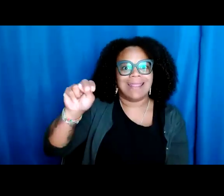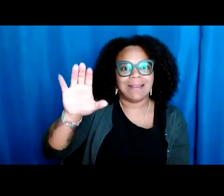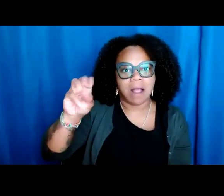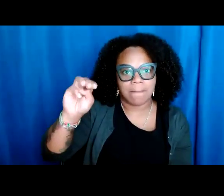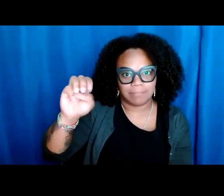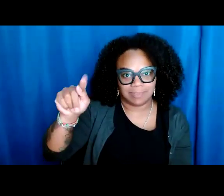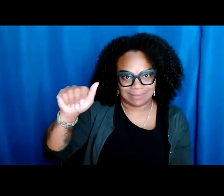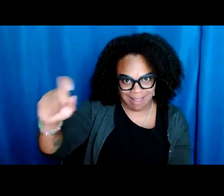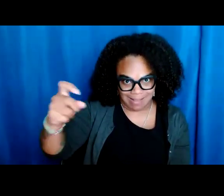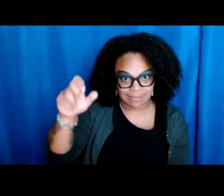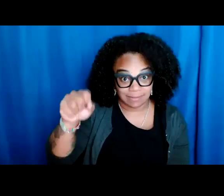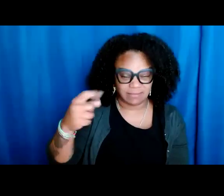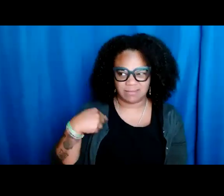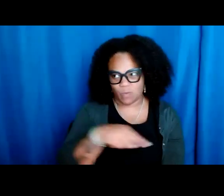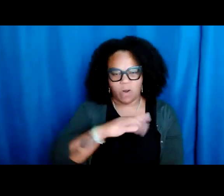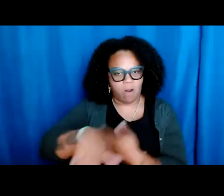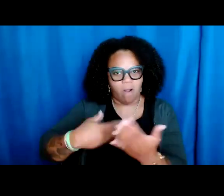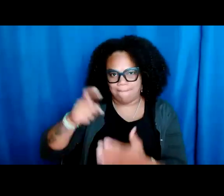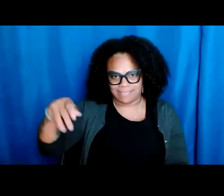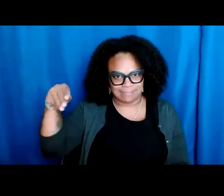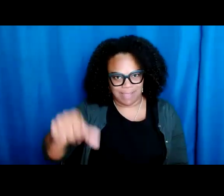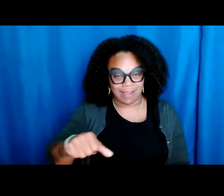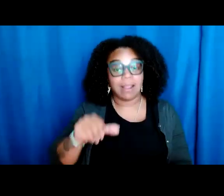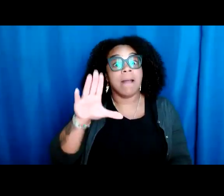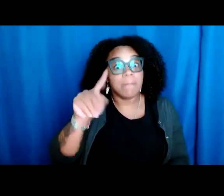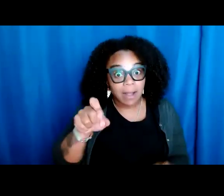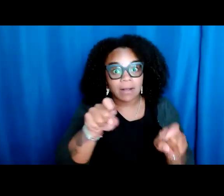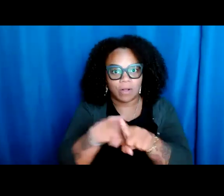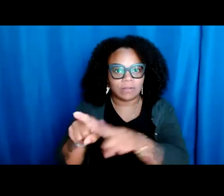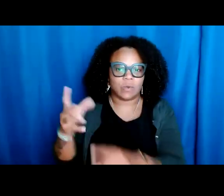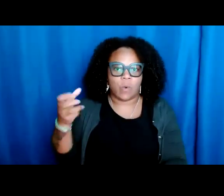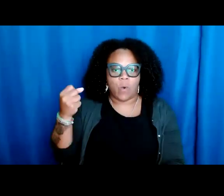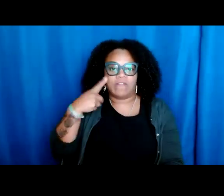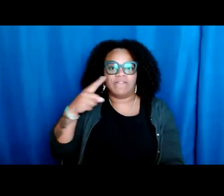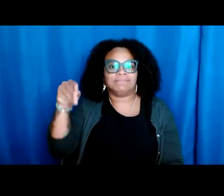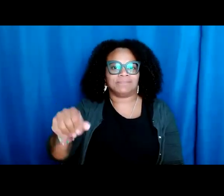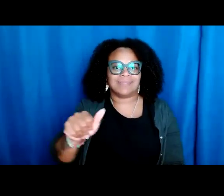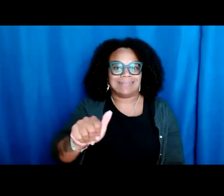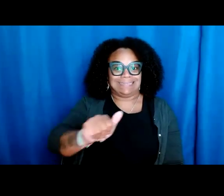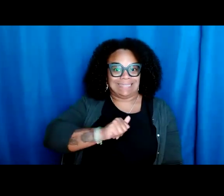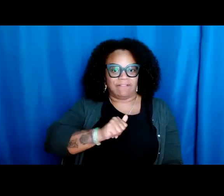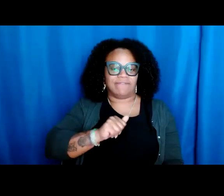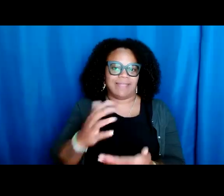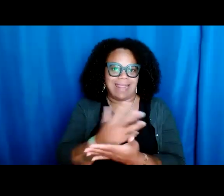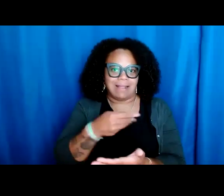your Self-Employment Tax, which we will be discussing later. If you have a state income tax,